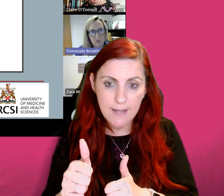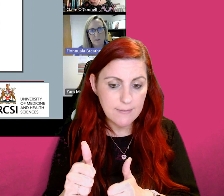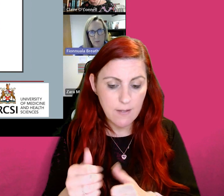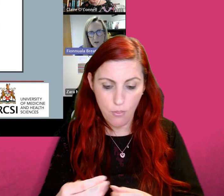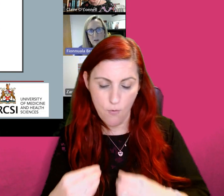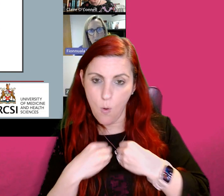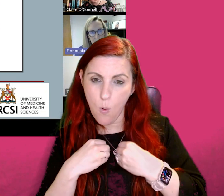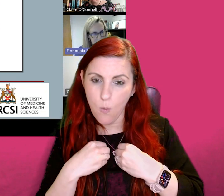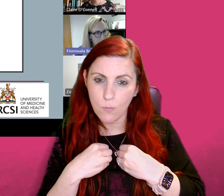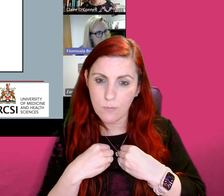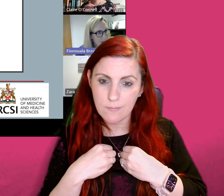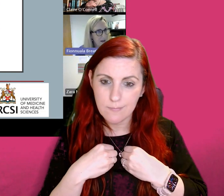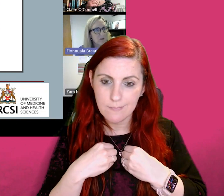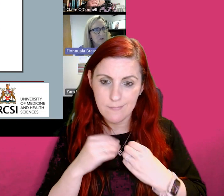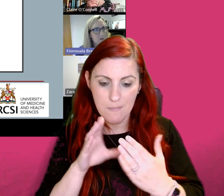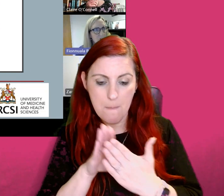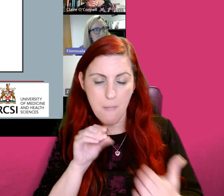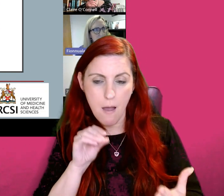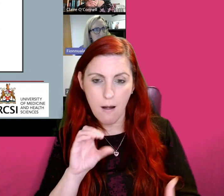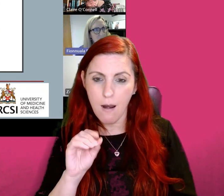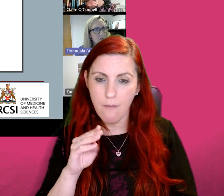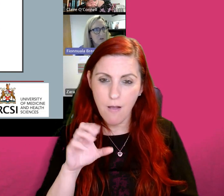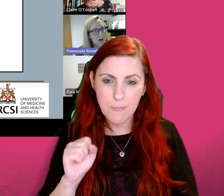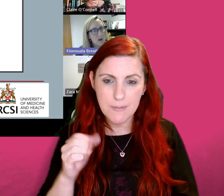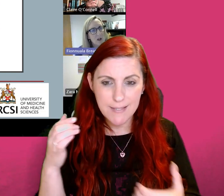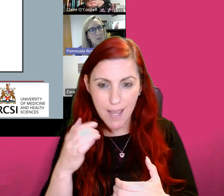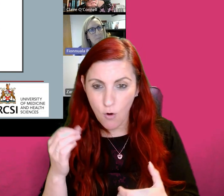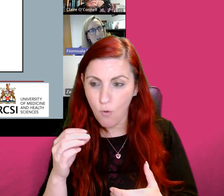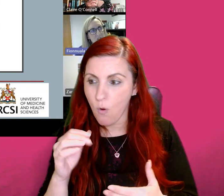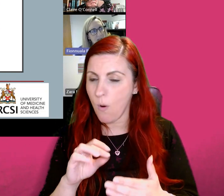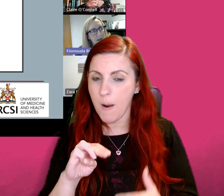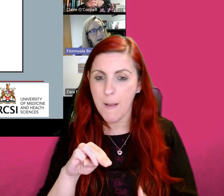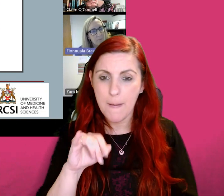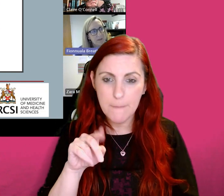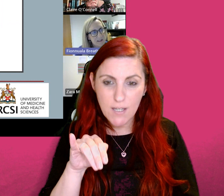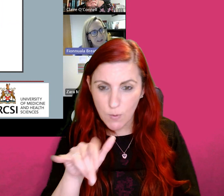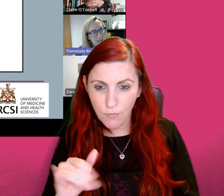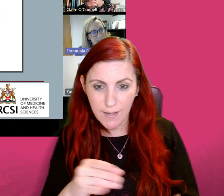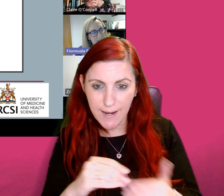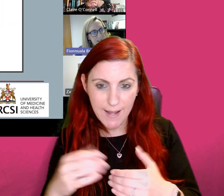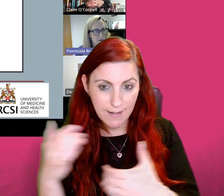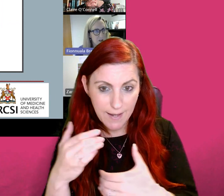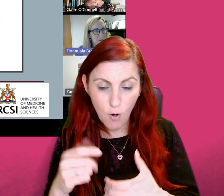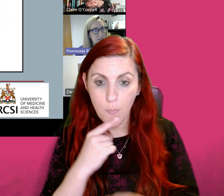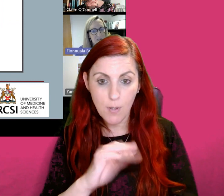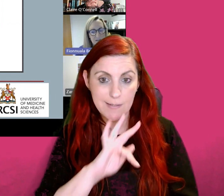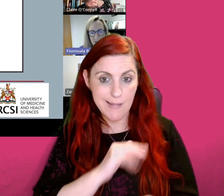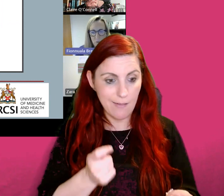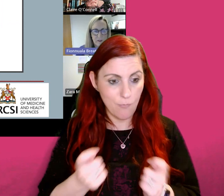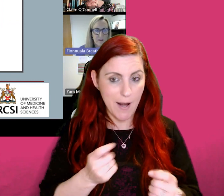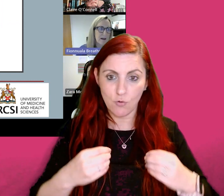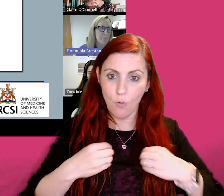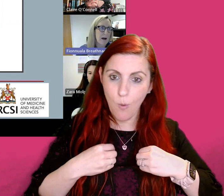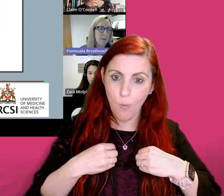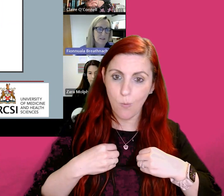chosen model of obstetric care or midre LED care but um self-managing their diabetes with um app